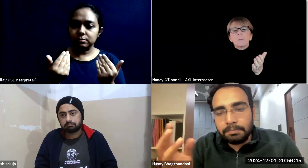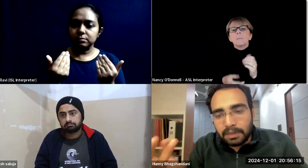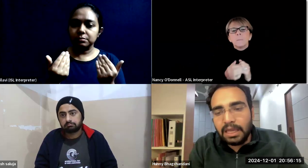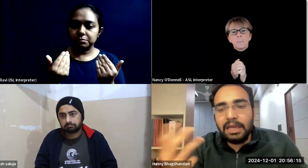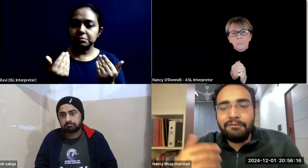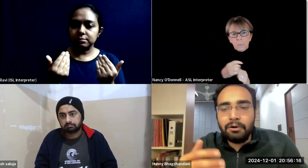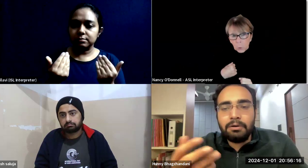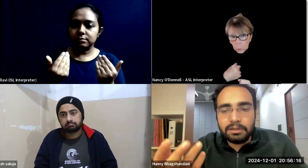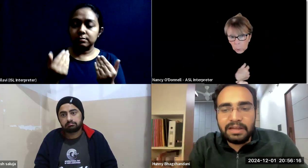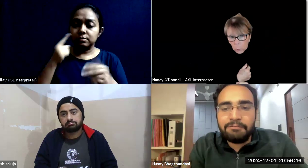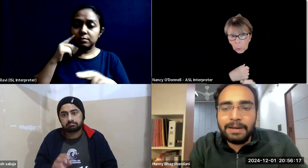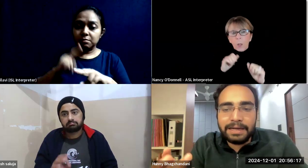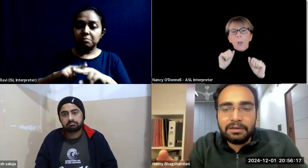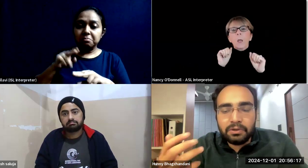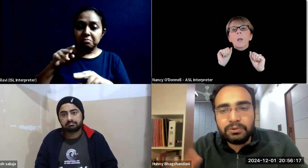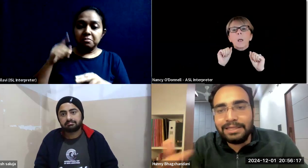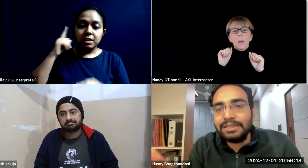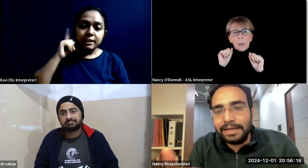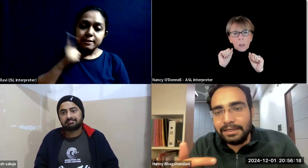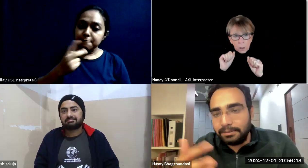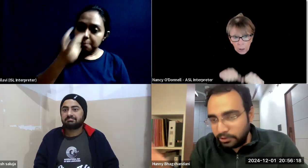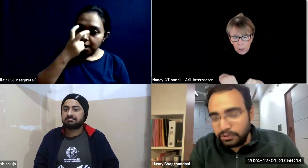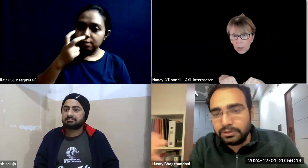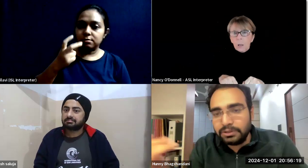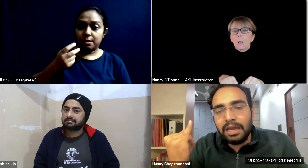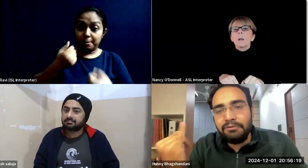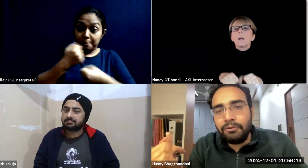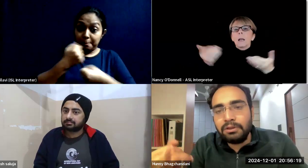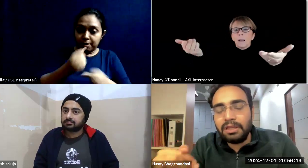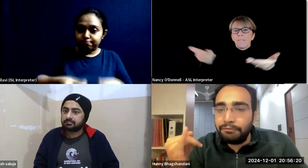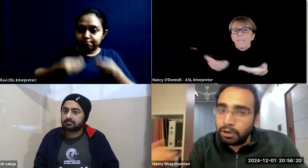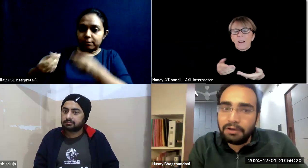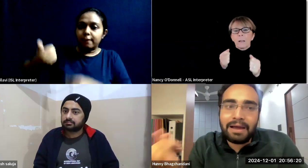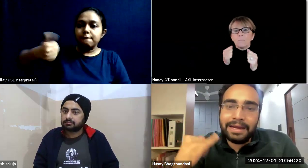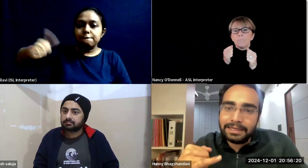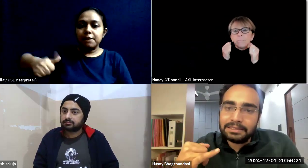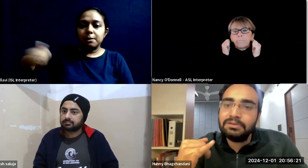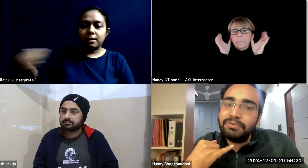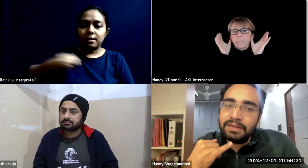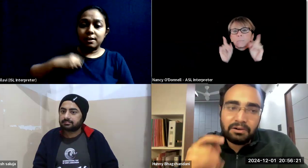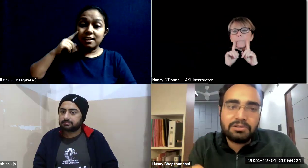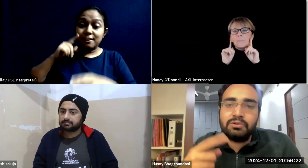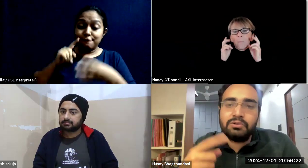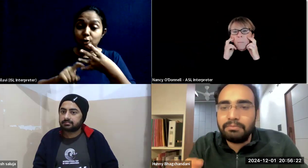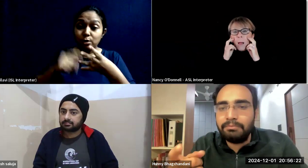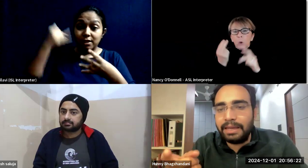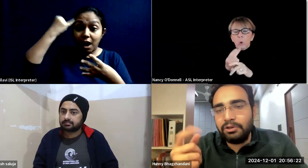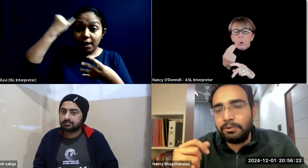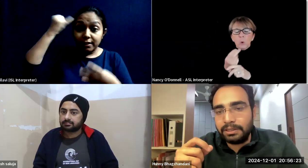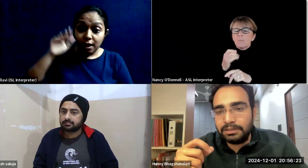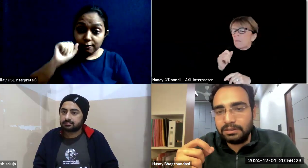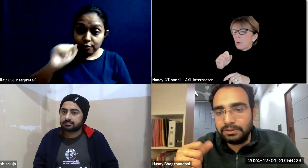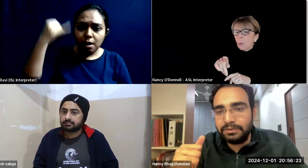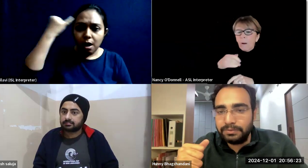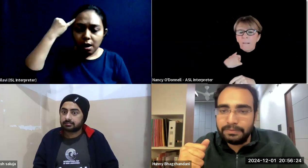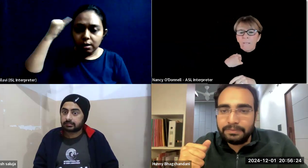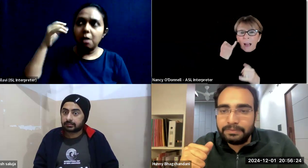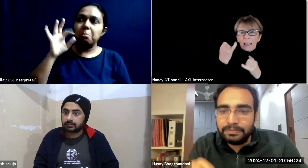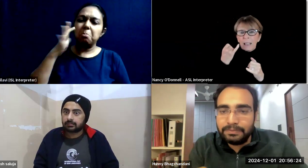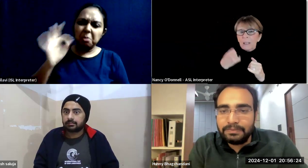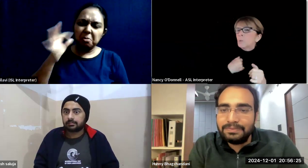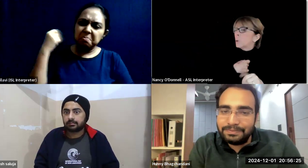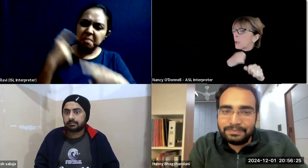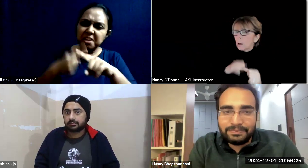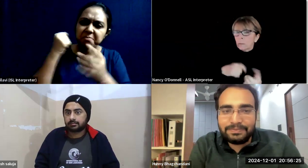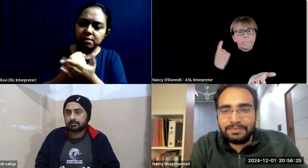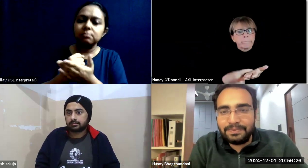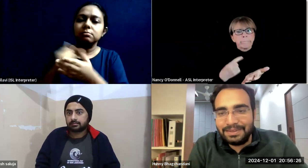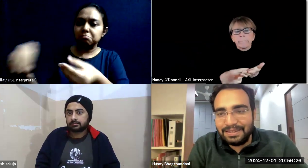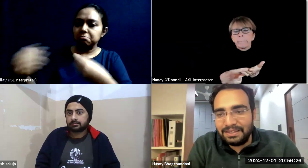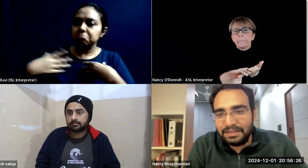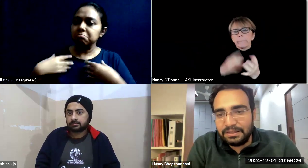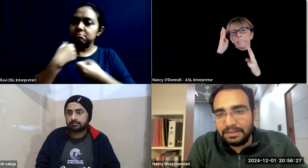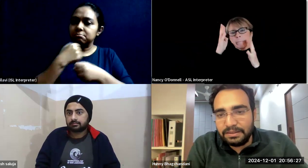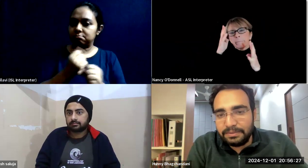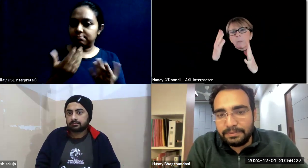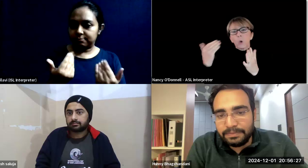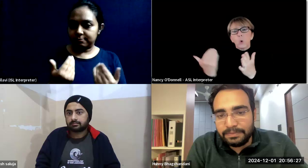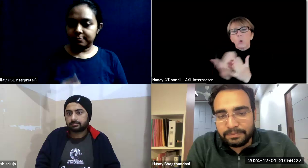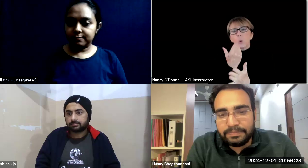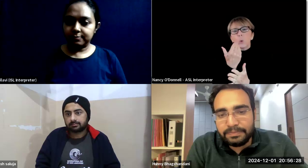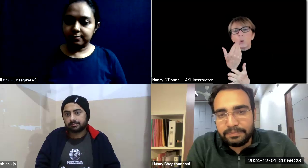deaf blind to test and use. And fourth, if you have ideas, we can also make new products.